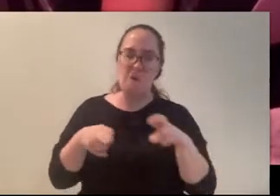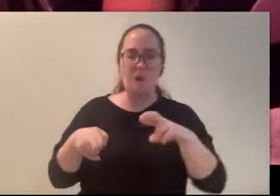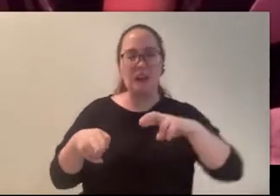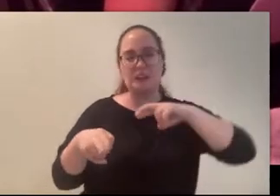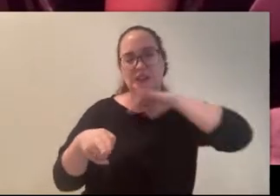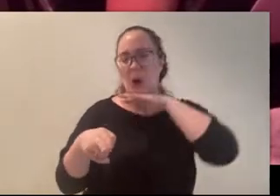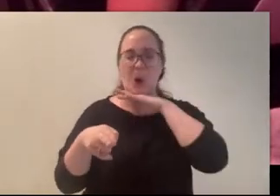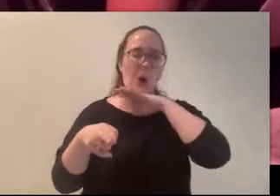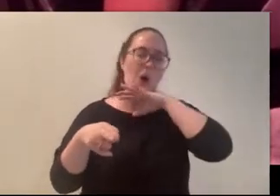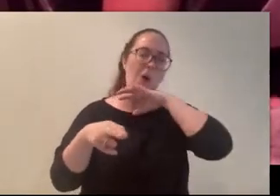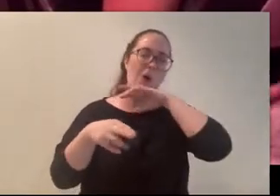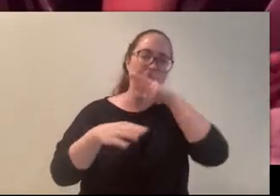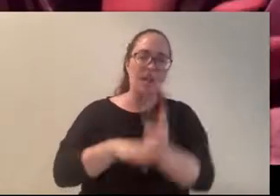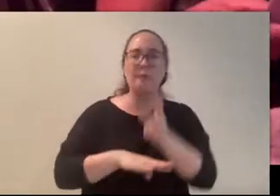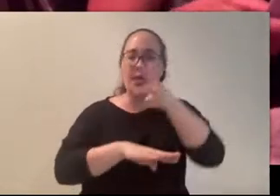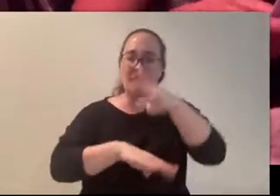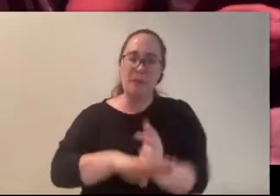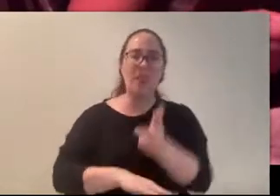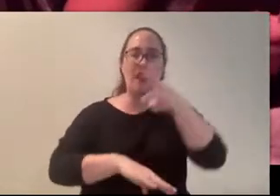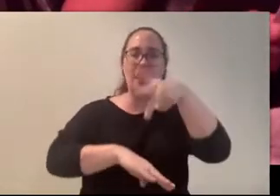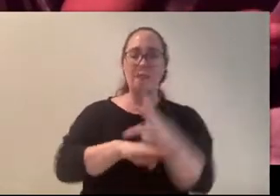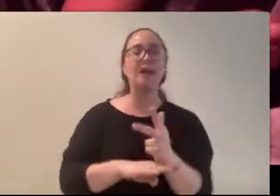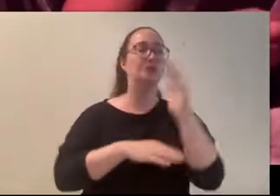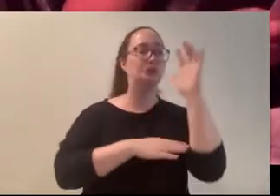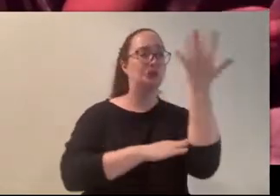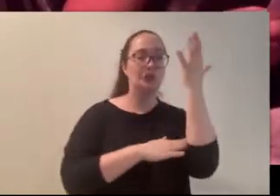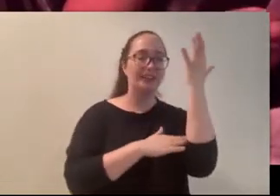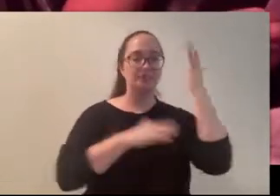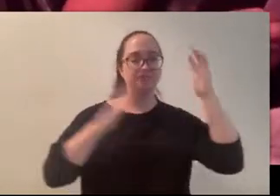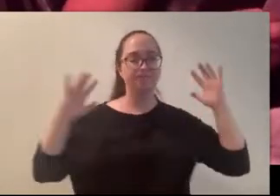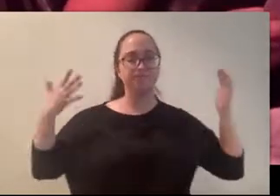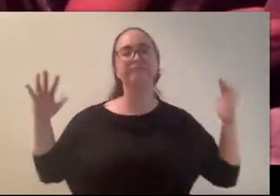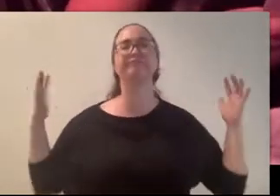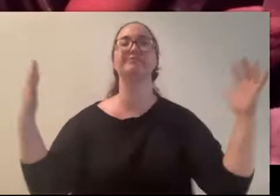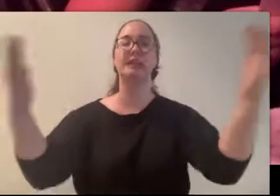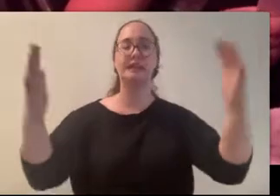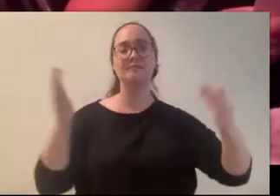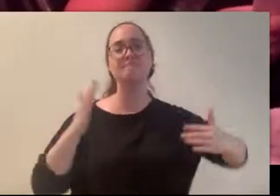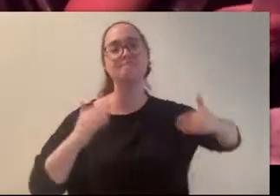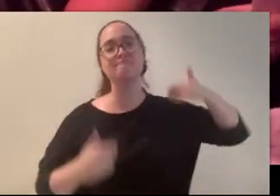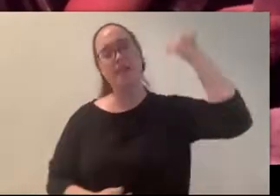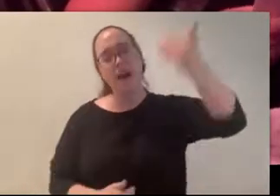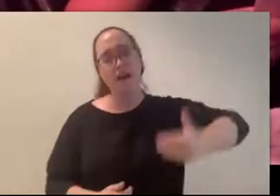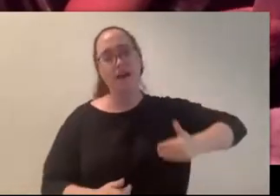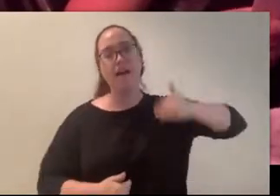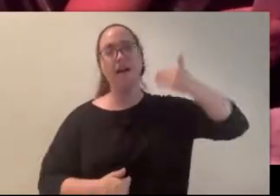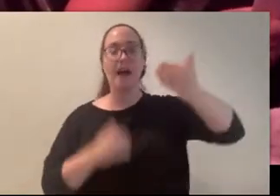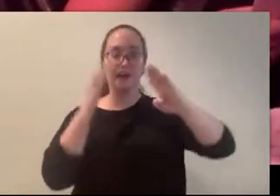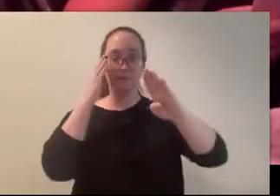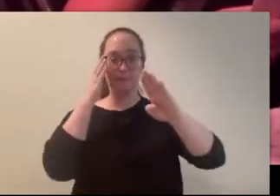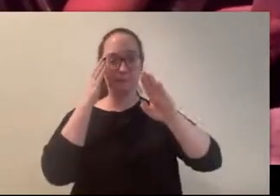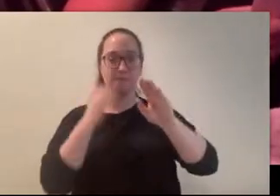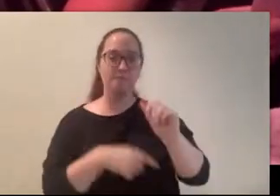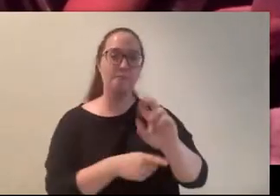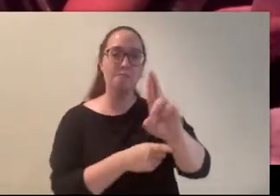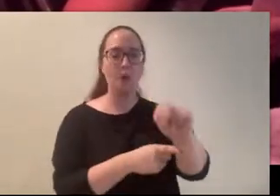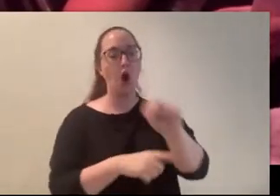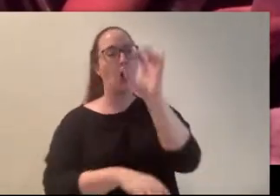on either side. There was the occasional barn or farmhouse set a ways off down long, dusty drives,